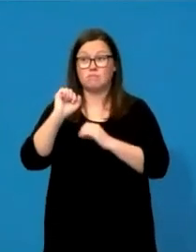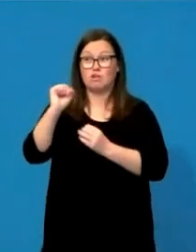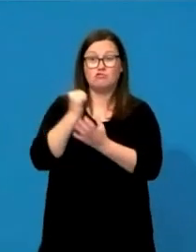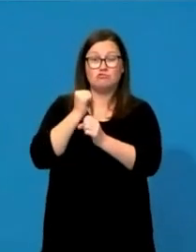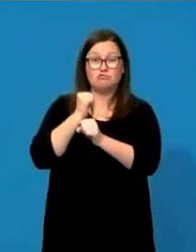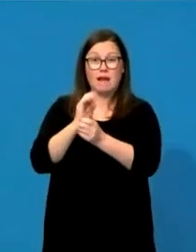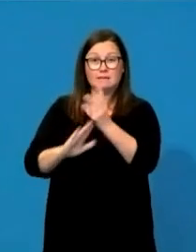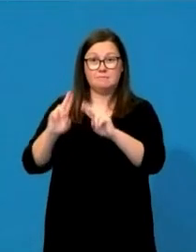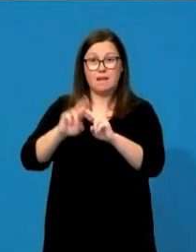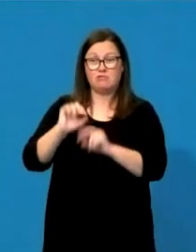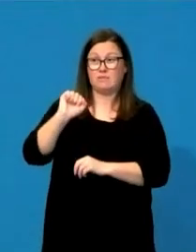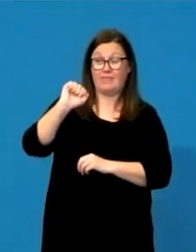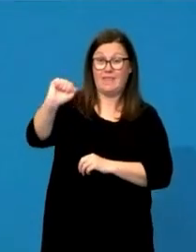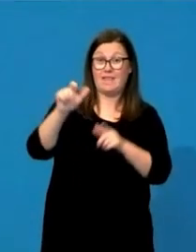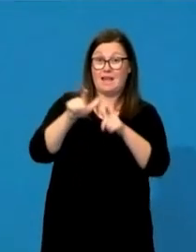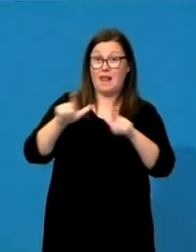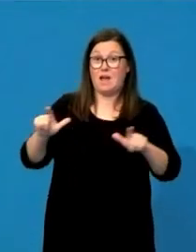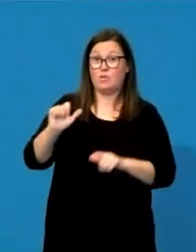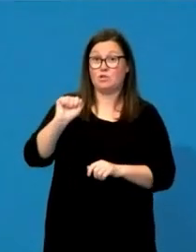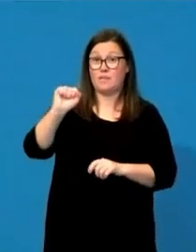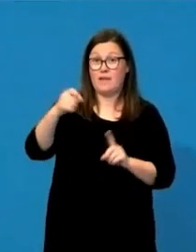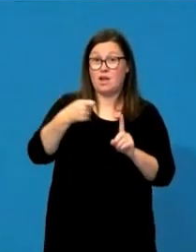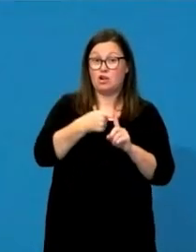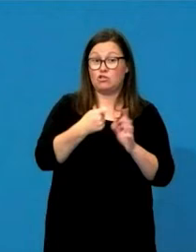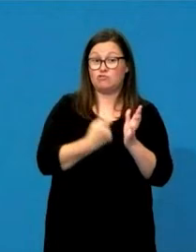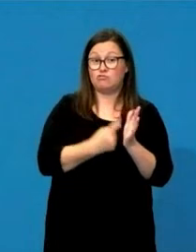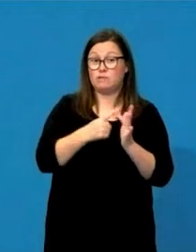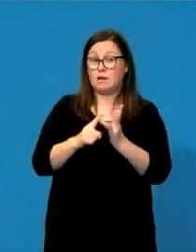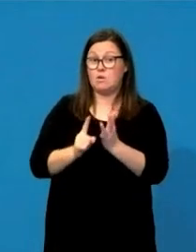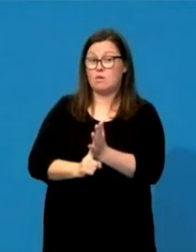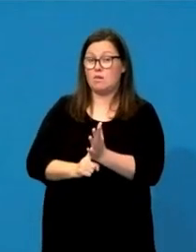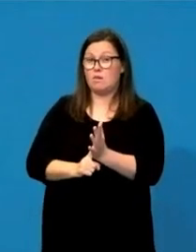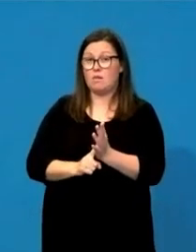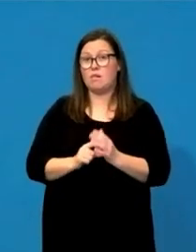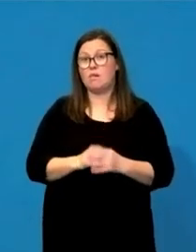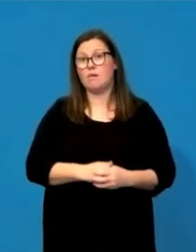Kriol. So every time we go fishing - so they call the water Ngaba.